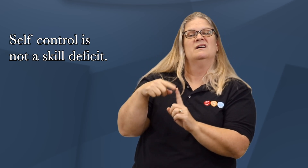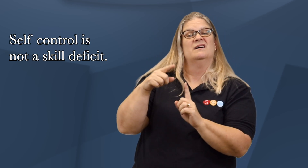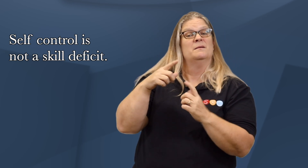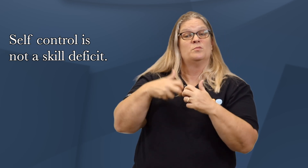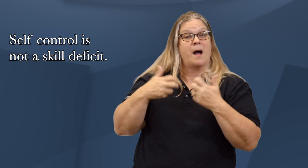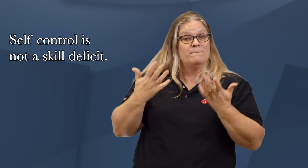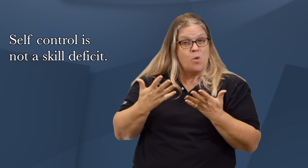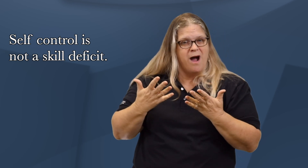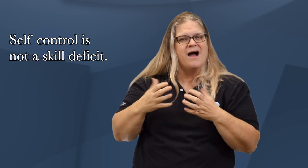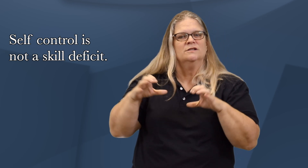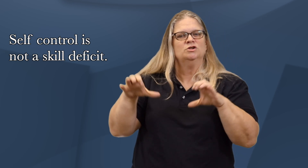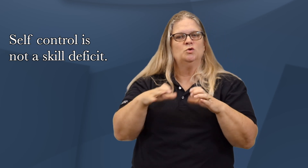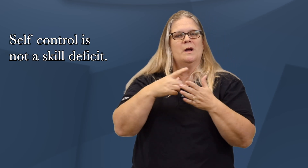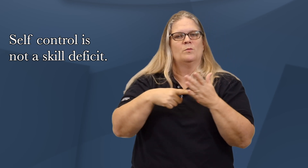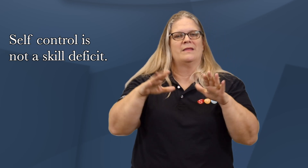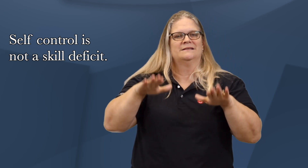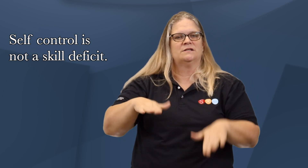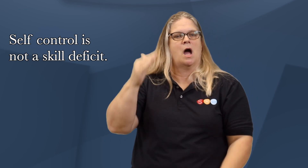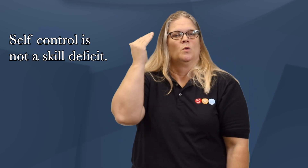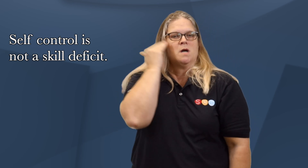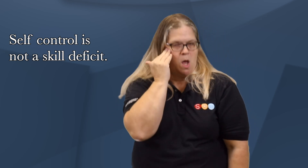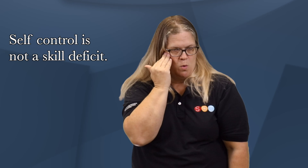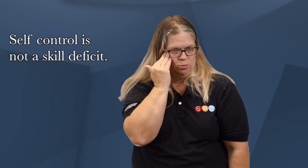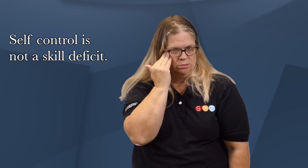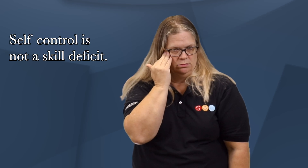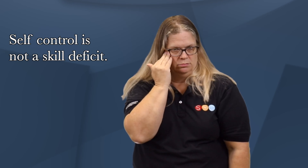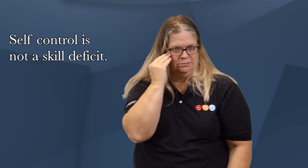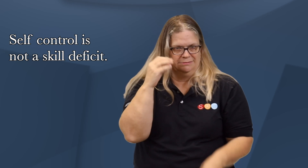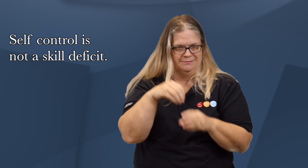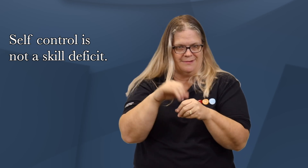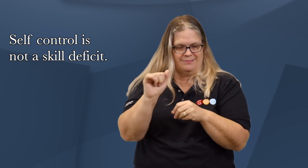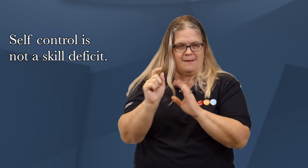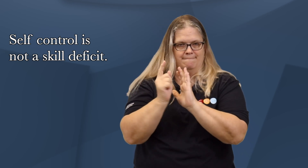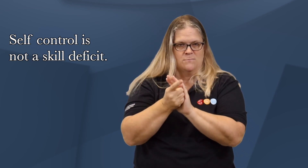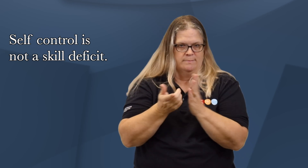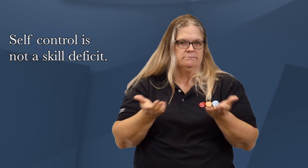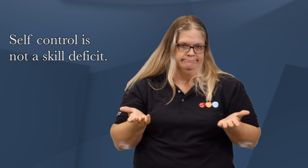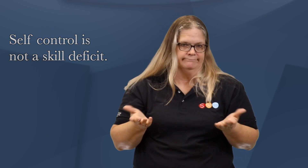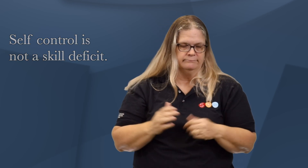They know what to do. The problem is, in the moment, they can access the information.